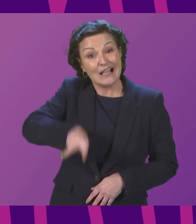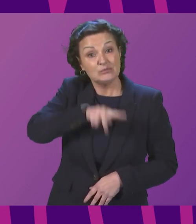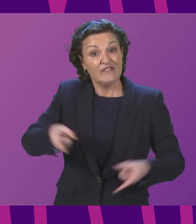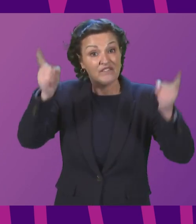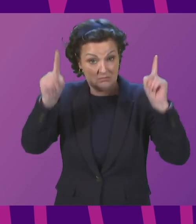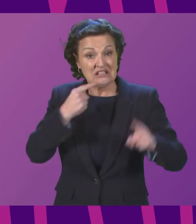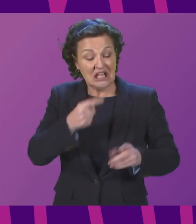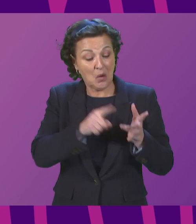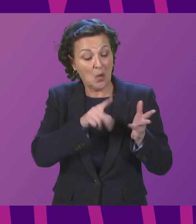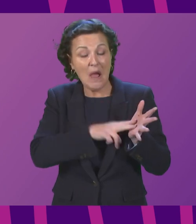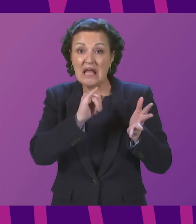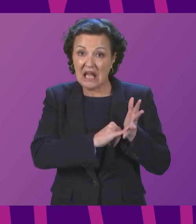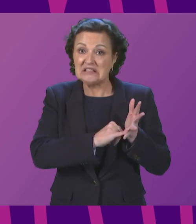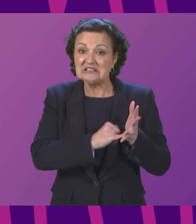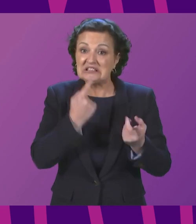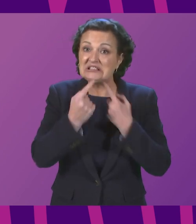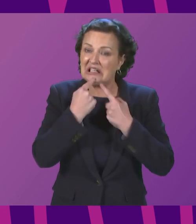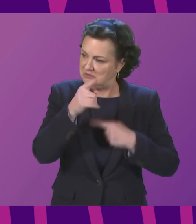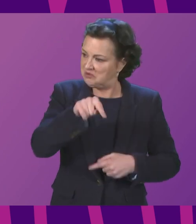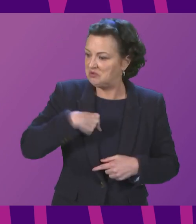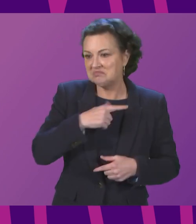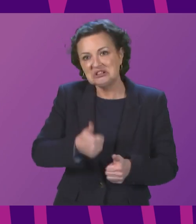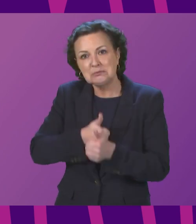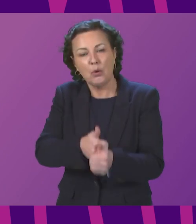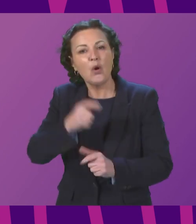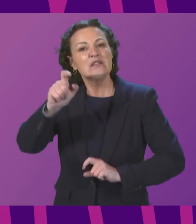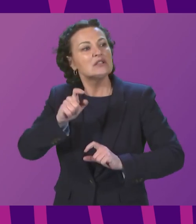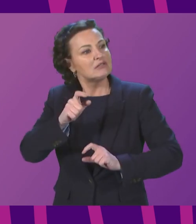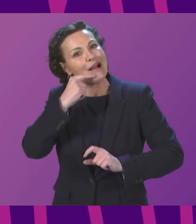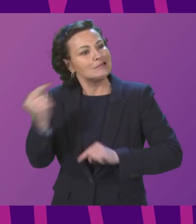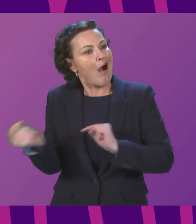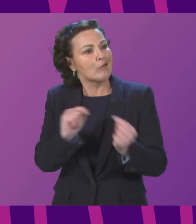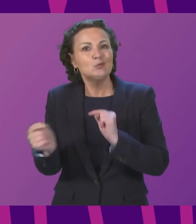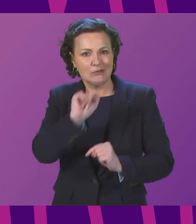to justify his argument about how much better we are doing in Scotland because of the restrictions